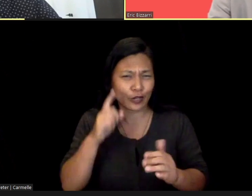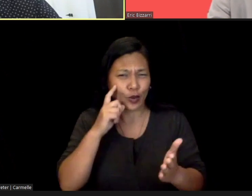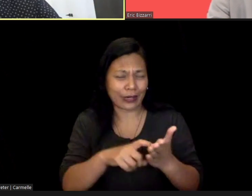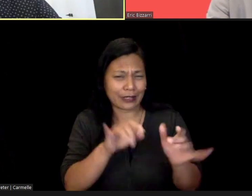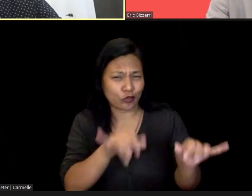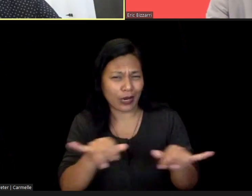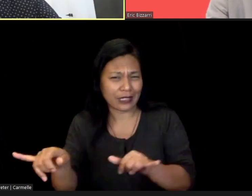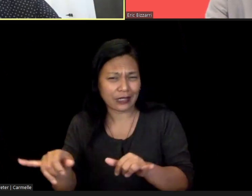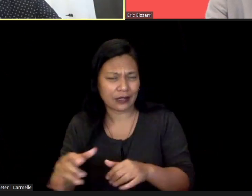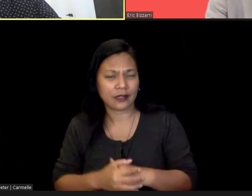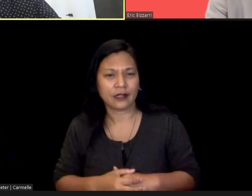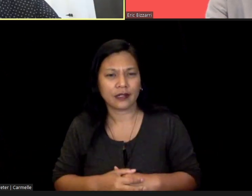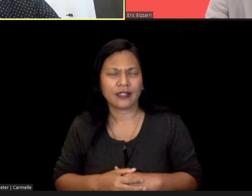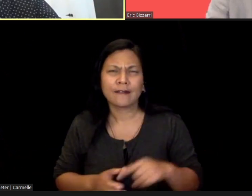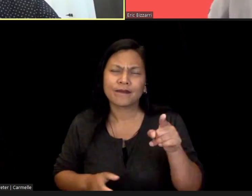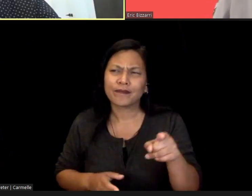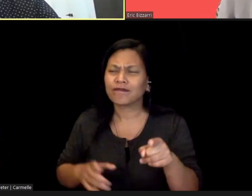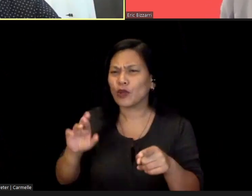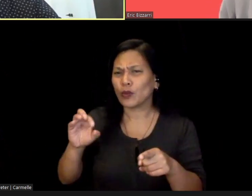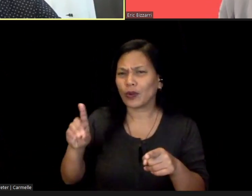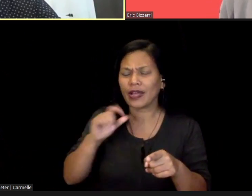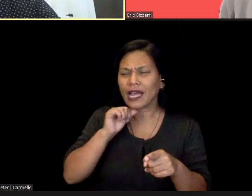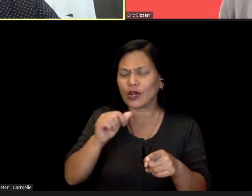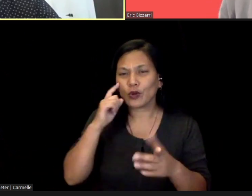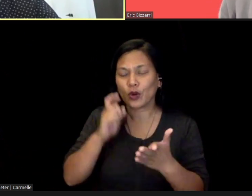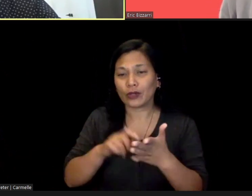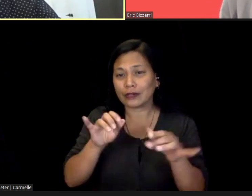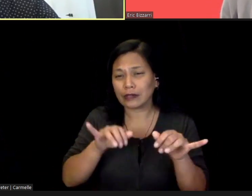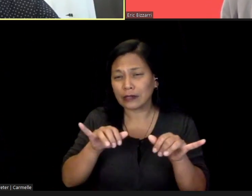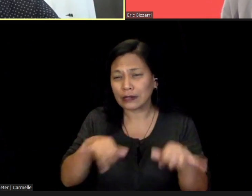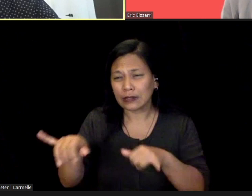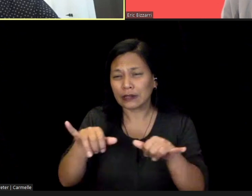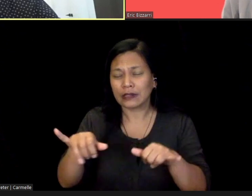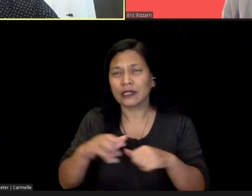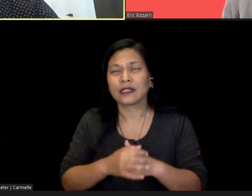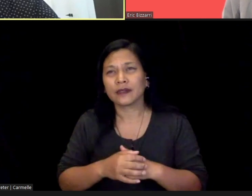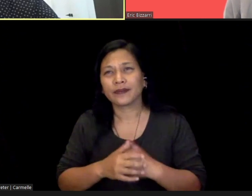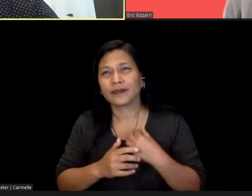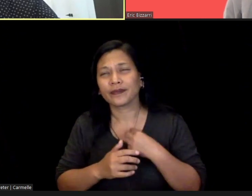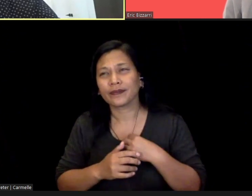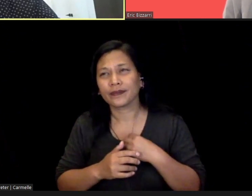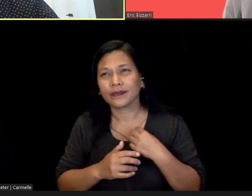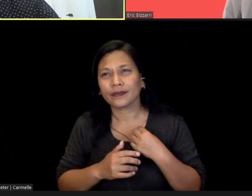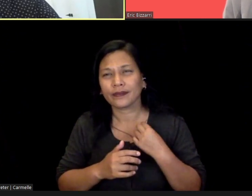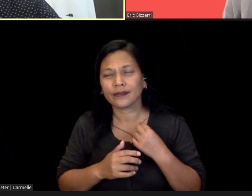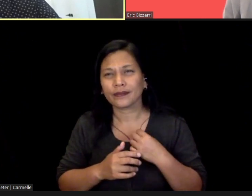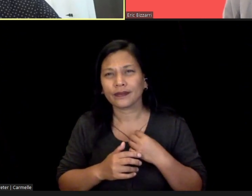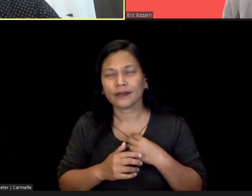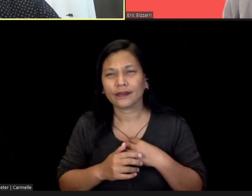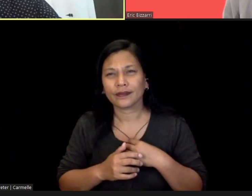I wouldn't say there's a commonality other than again, not to flog a dead horse, but just in terms of